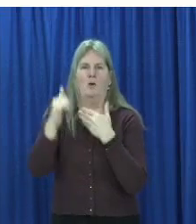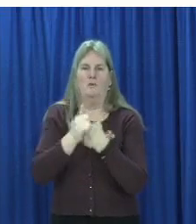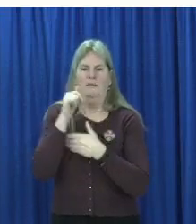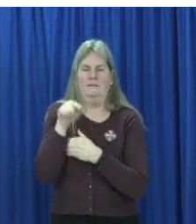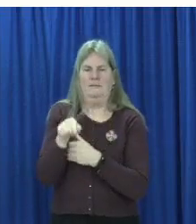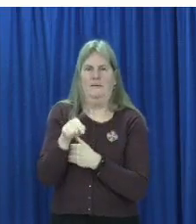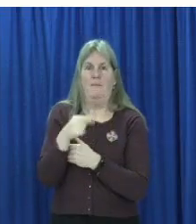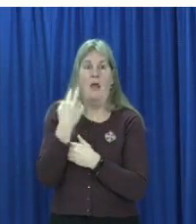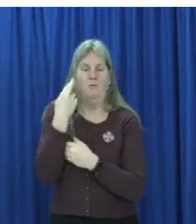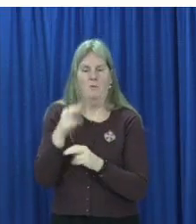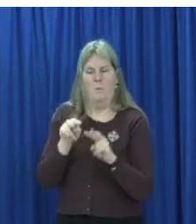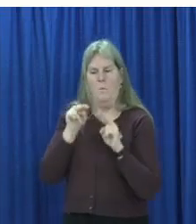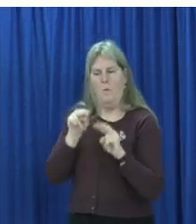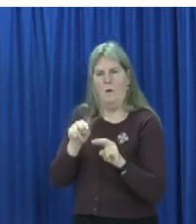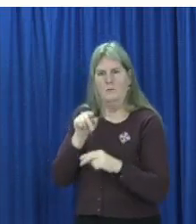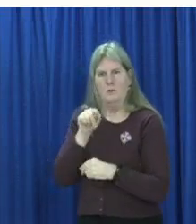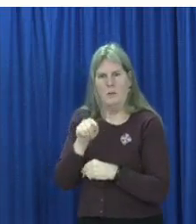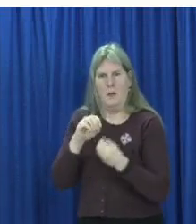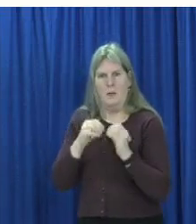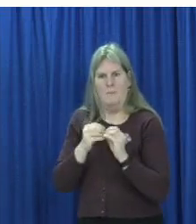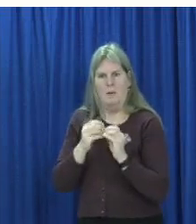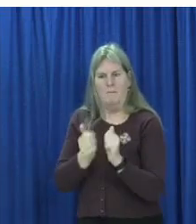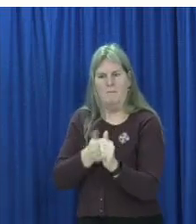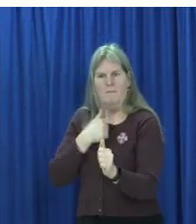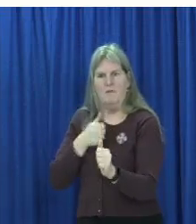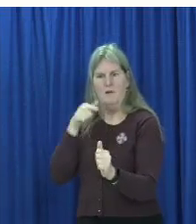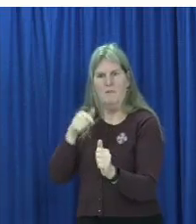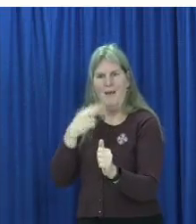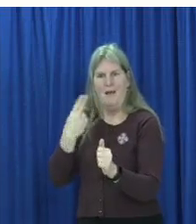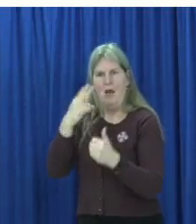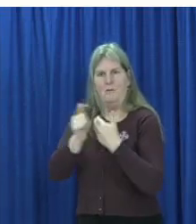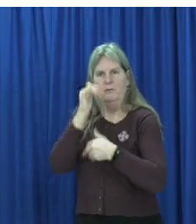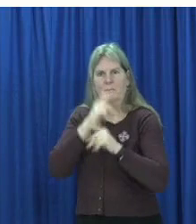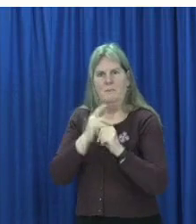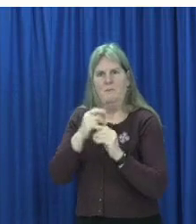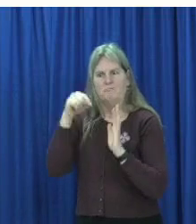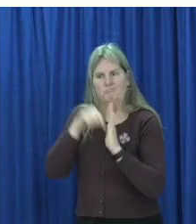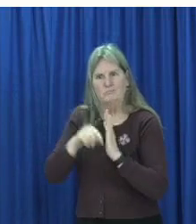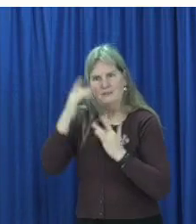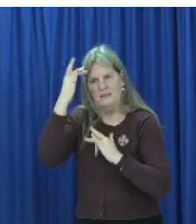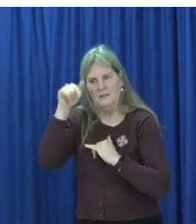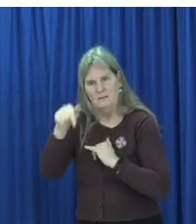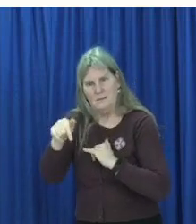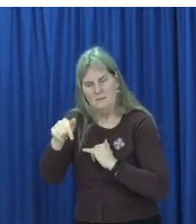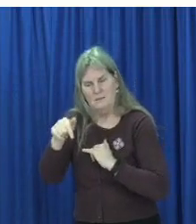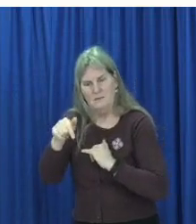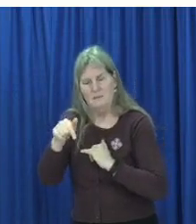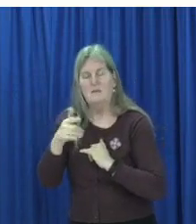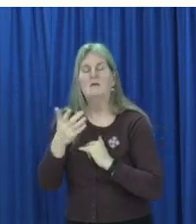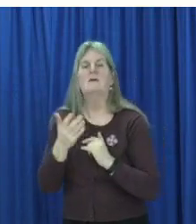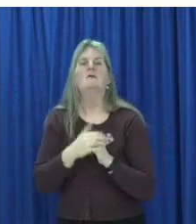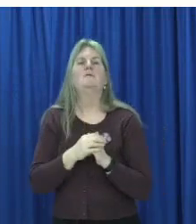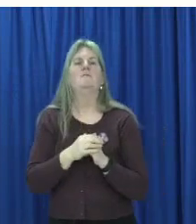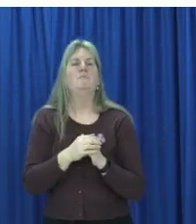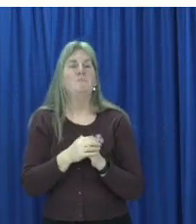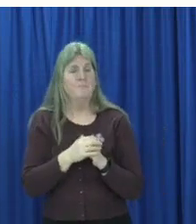in healthcare settings, in order to prevent such spread. Now that the testing has shifted, we still also look at